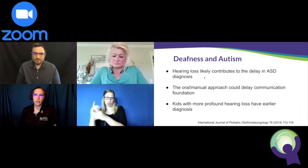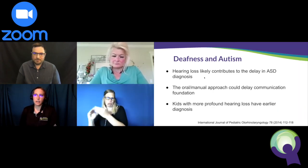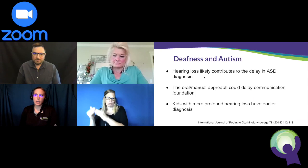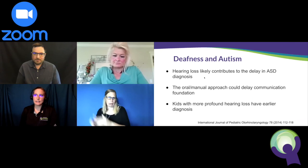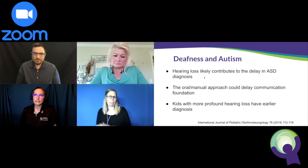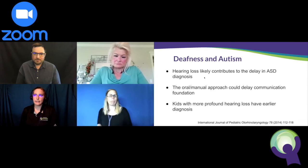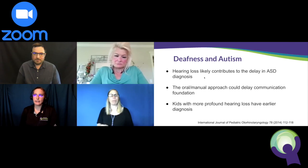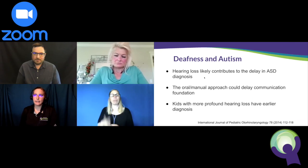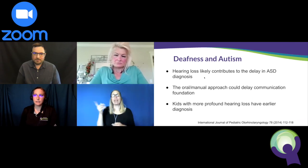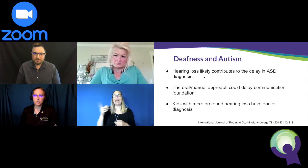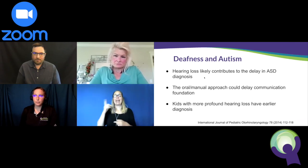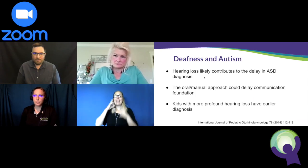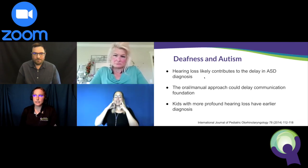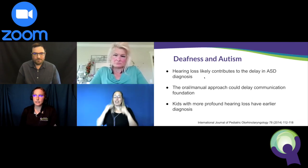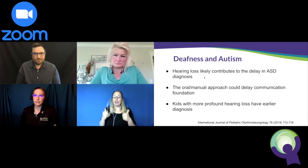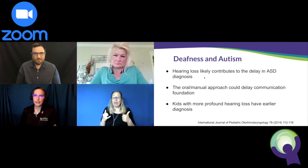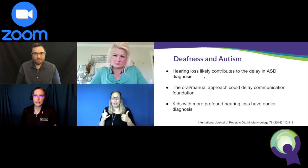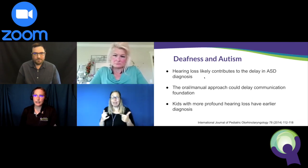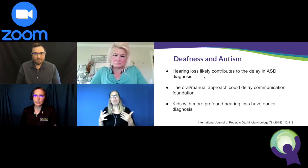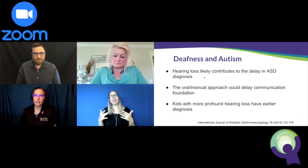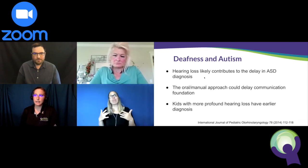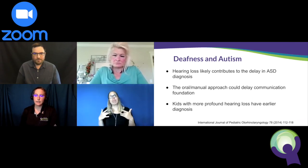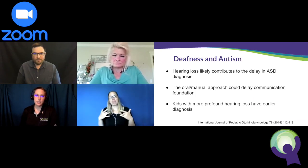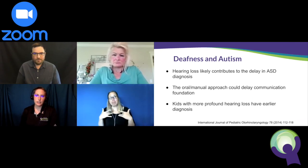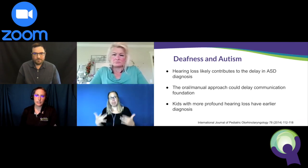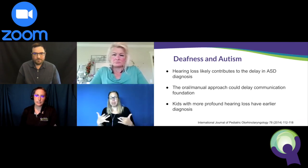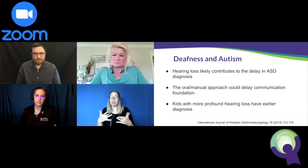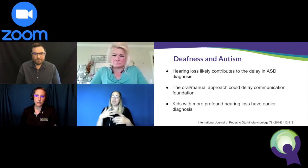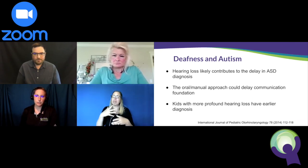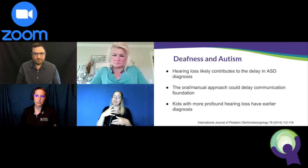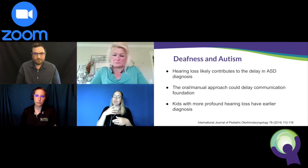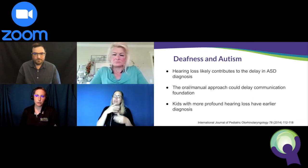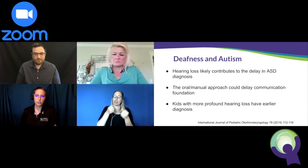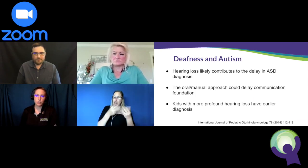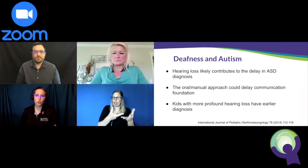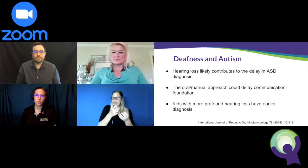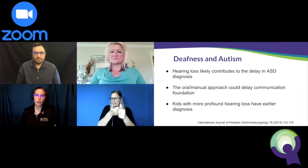Hearing loss likely contributes to the delay in the autism spectrum disorder. So